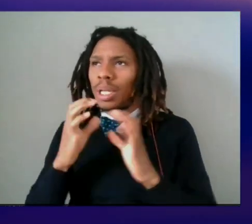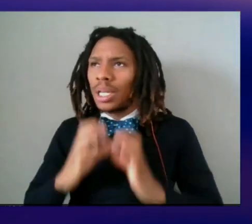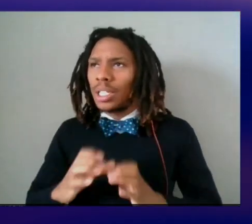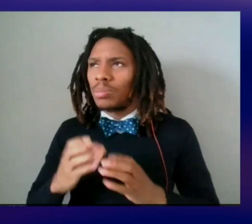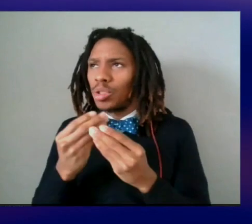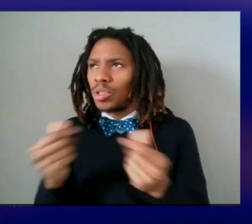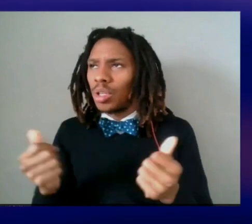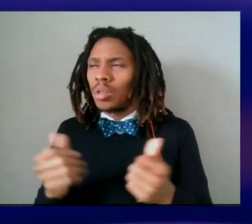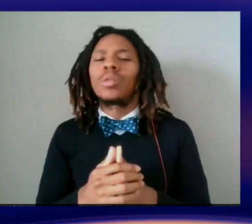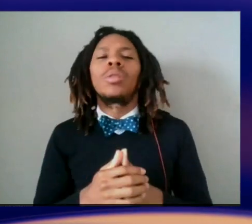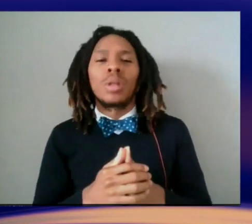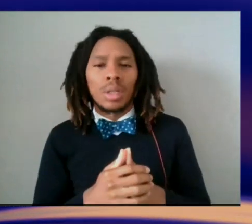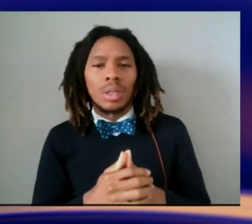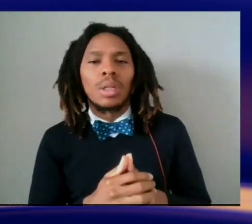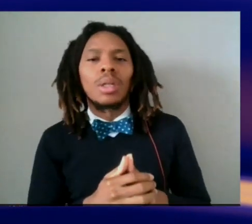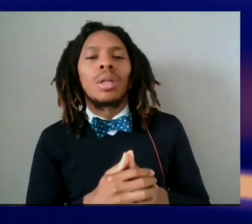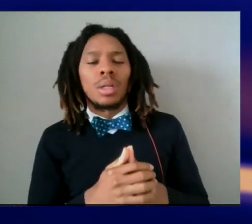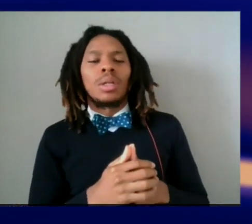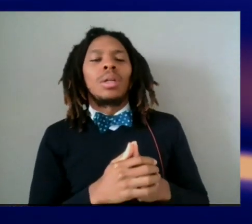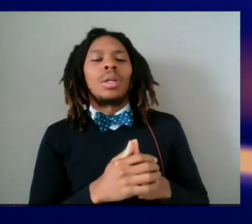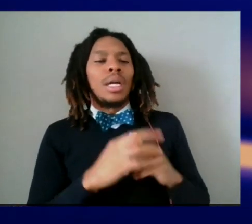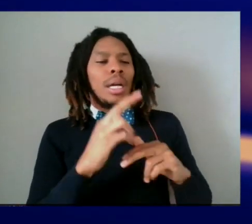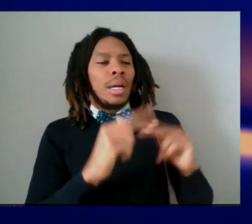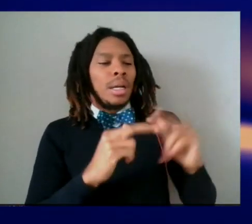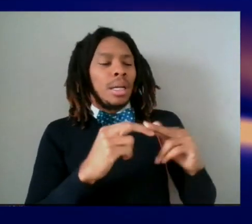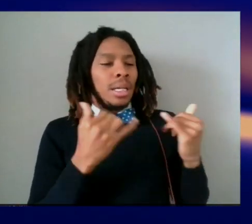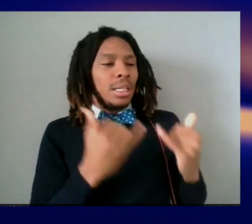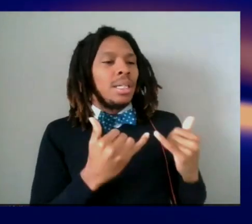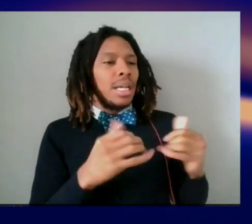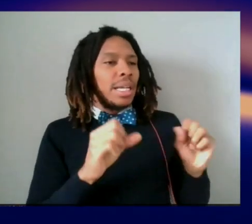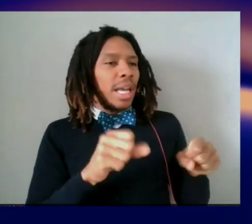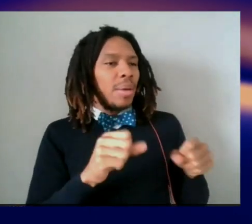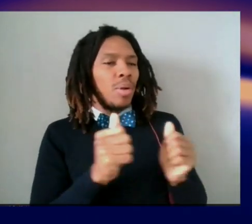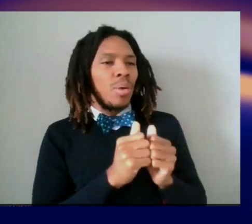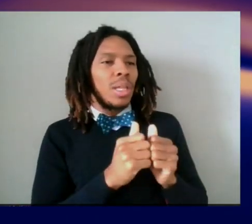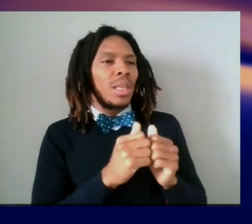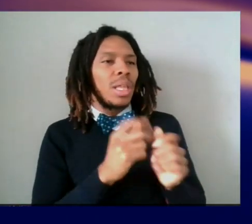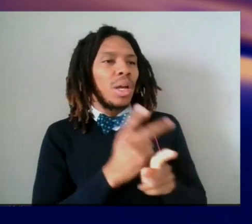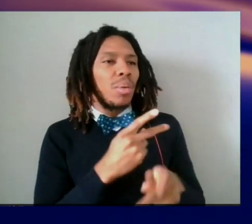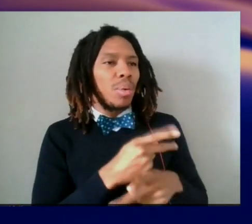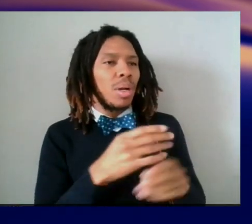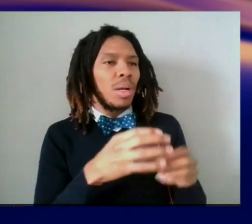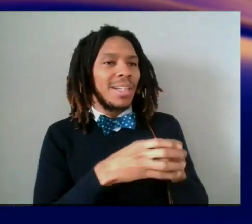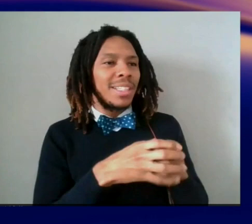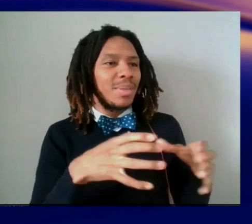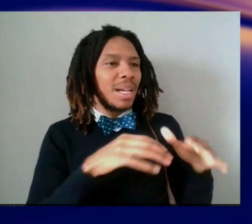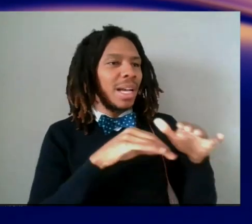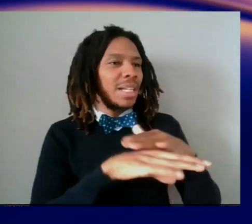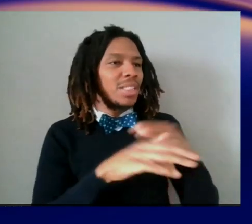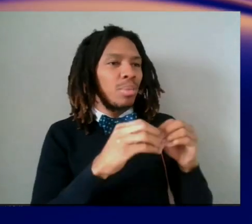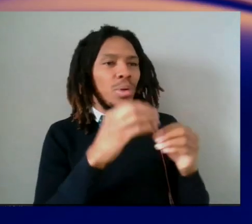So again, of building on the existing capabilities of the product, like expanding access to more datasets, more data sources,